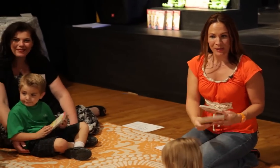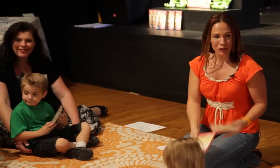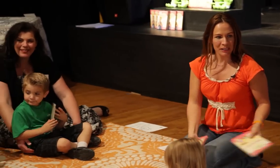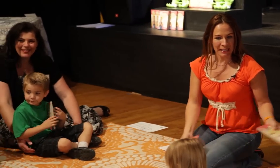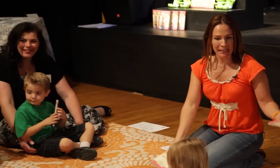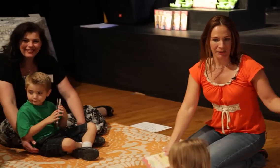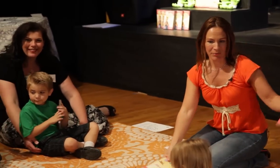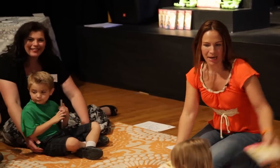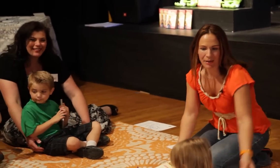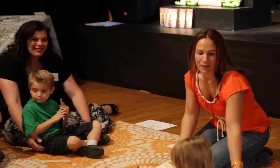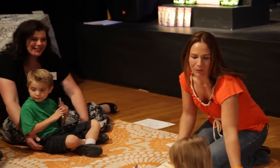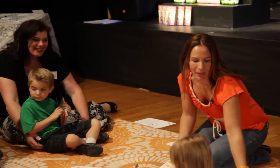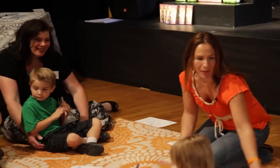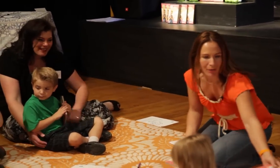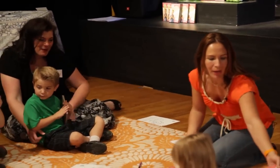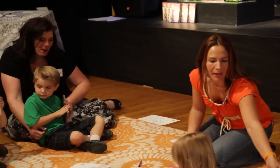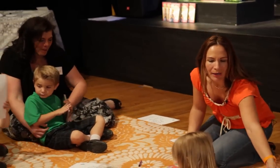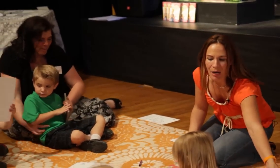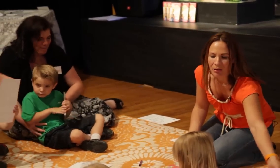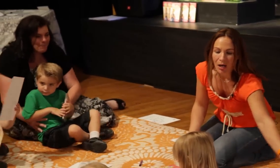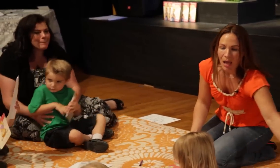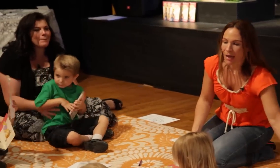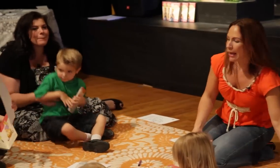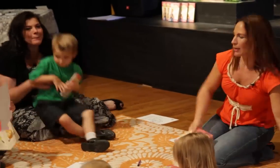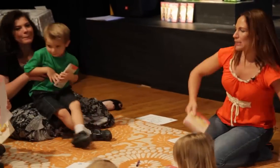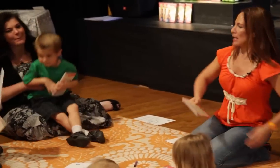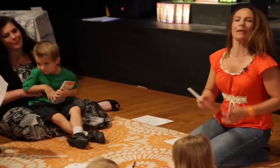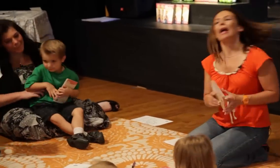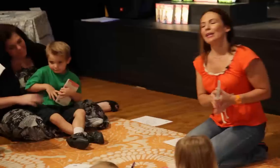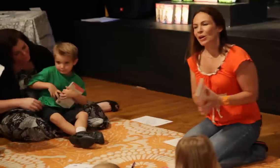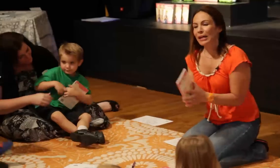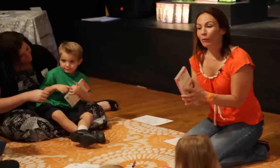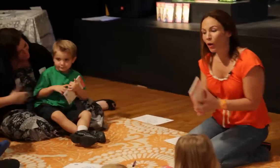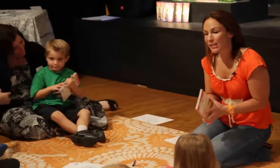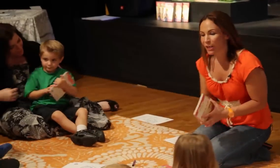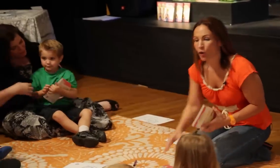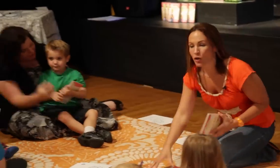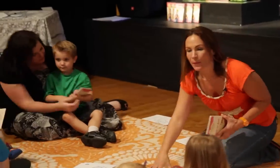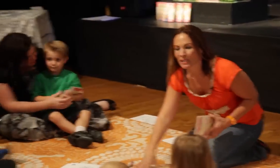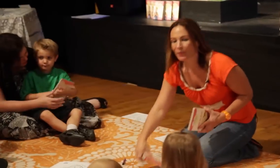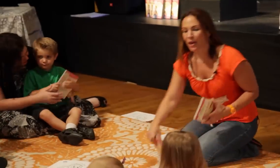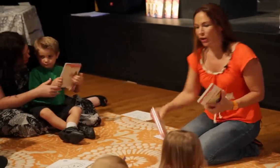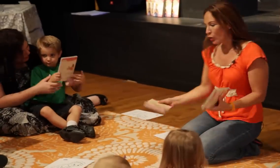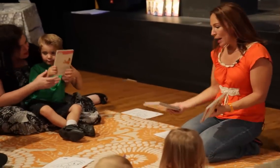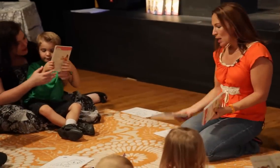Spencer is just going to eat it, right. There's one there. So I'm going to request the grownups keep an eye on the crayons